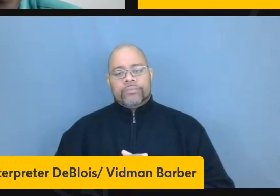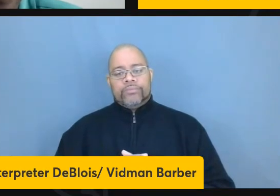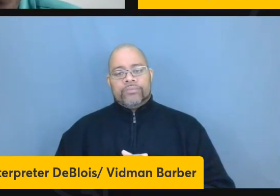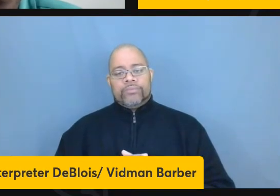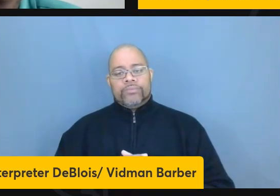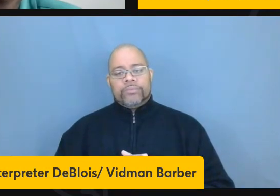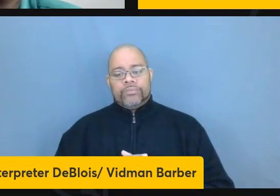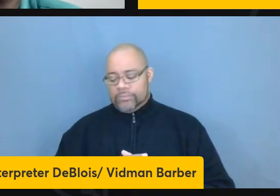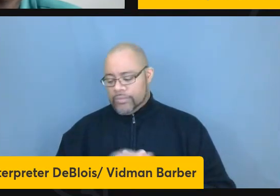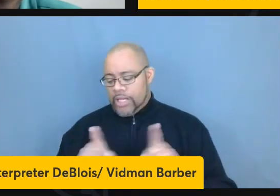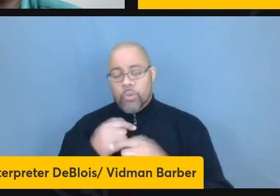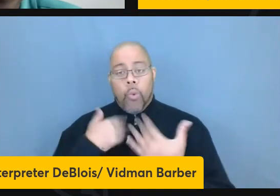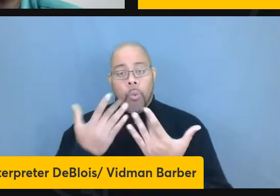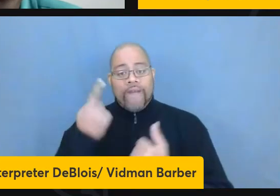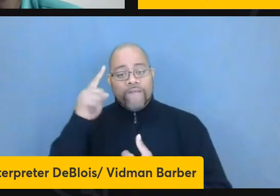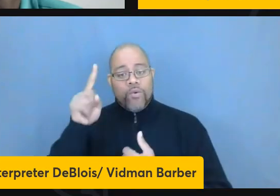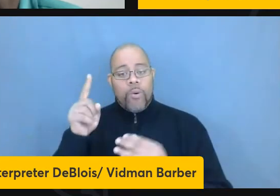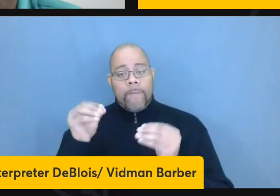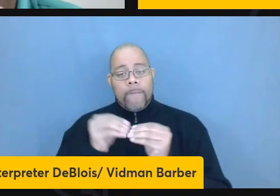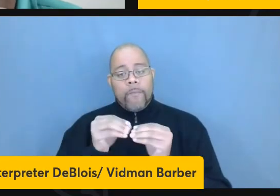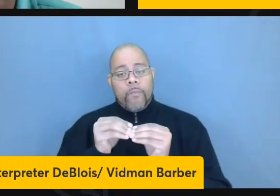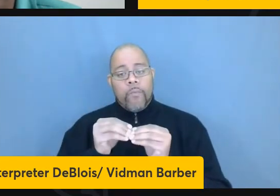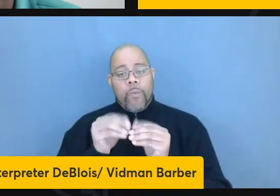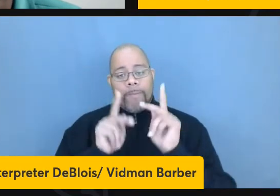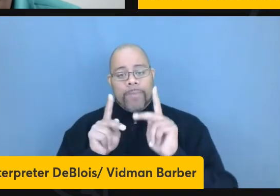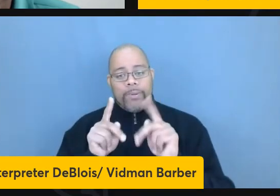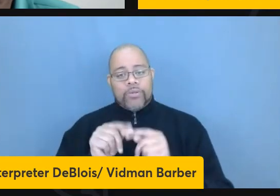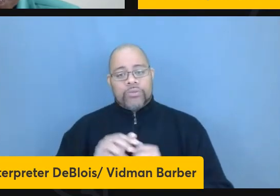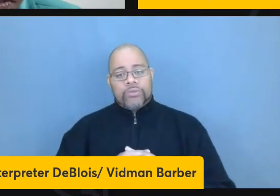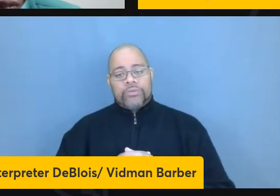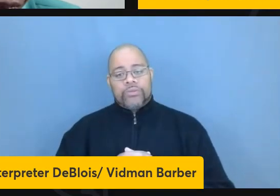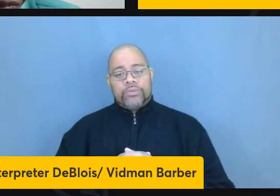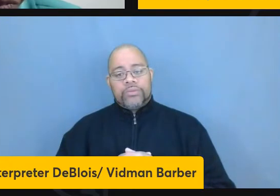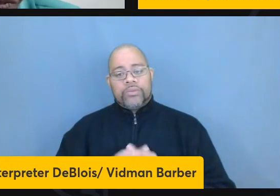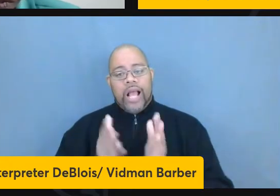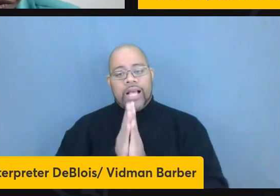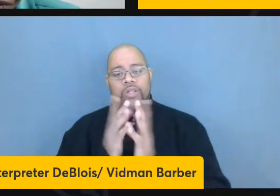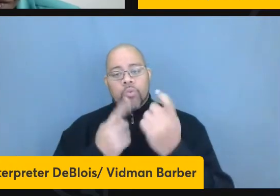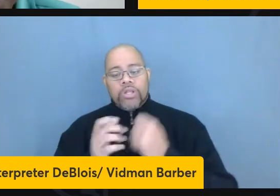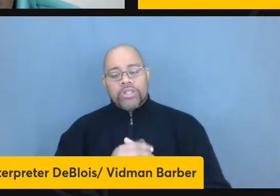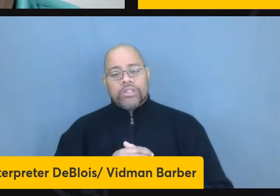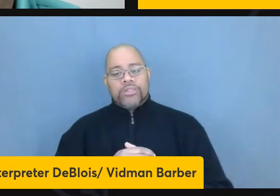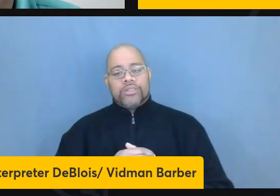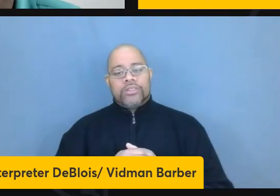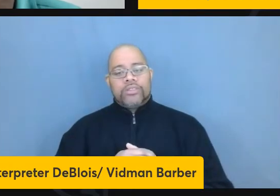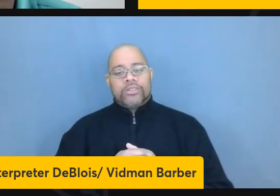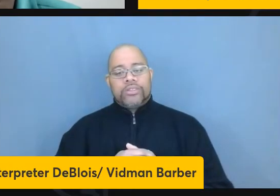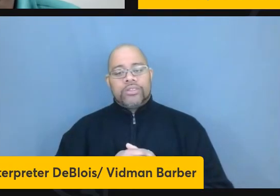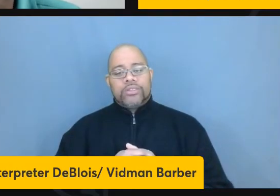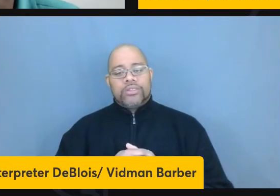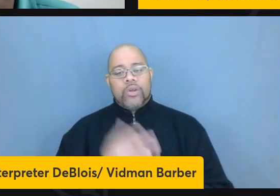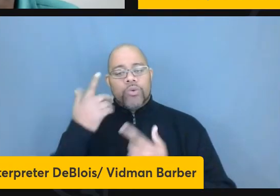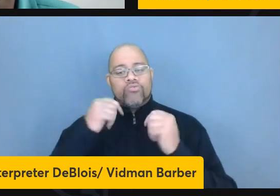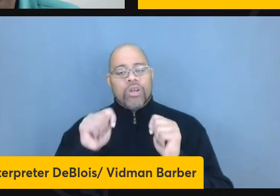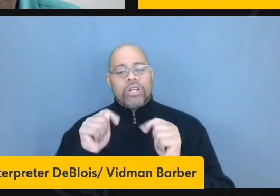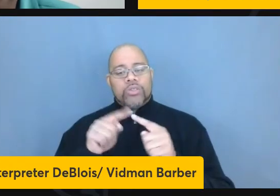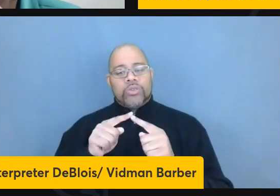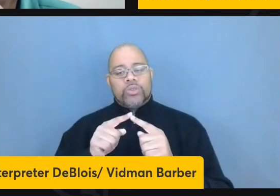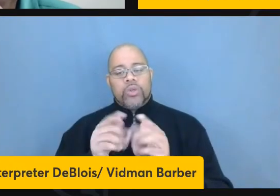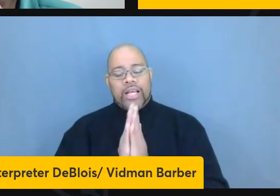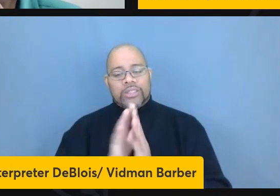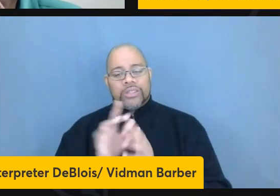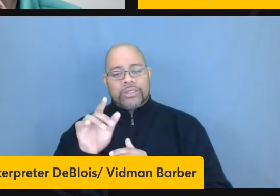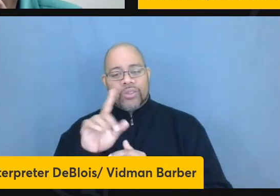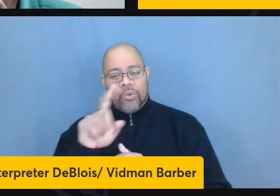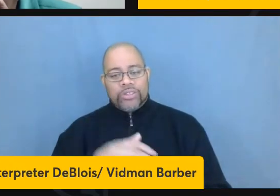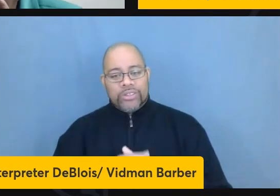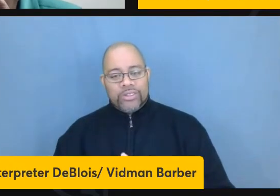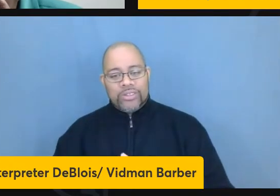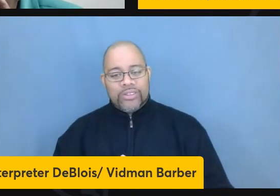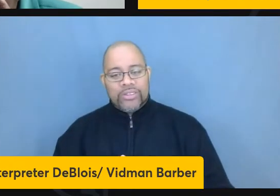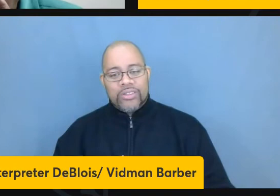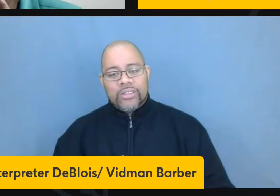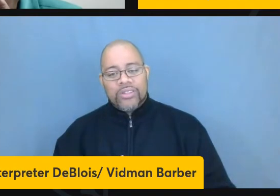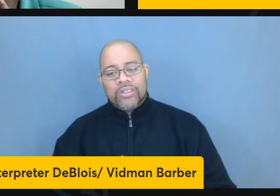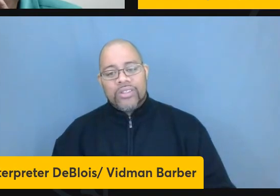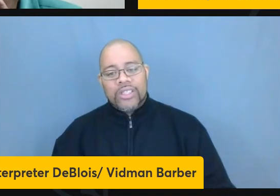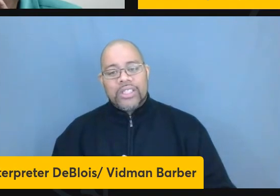Dr. Michael Opata: as we wait for more people to ask questions, we'll probably try to ask one. So could you see the contribution